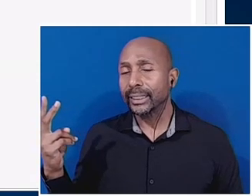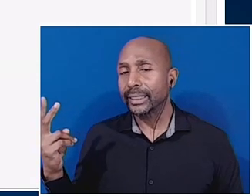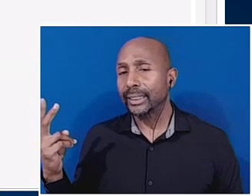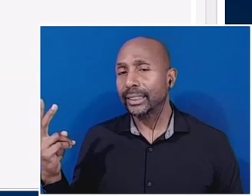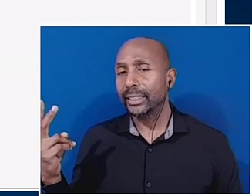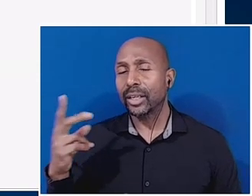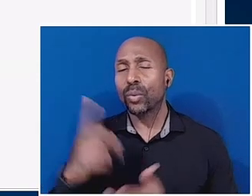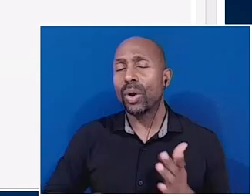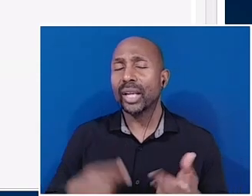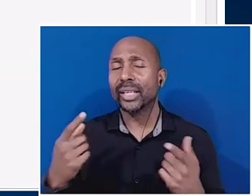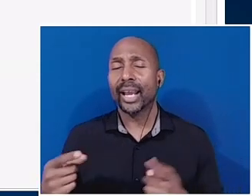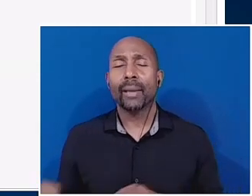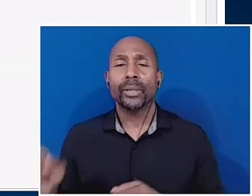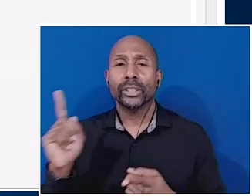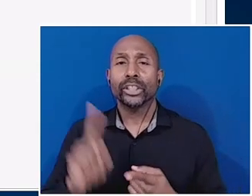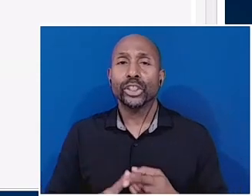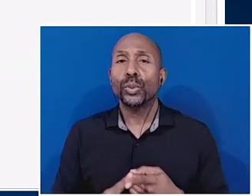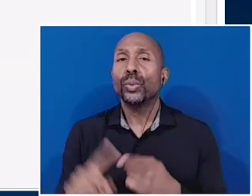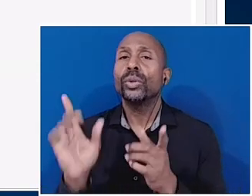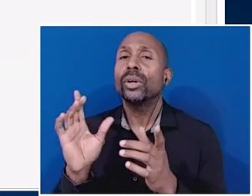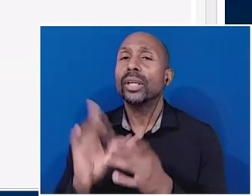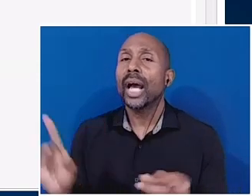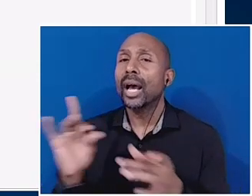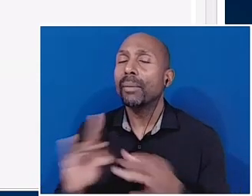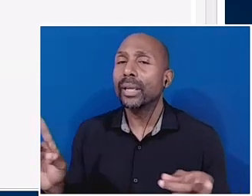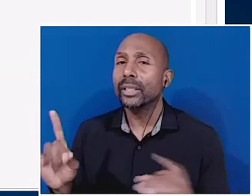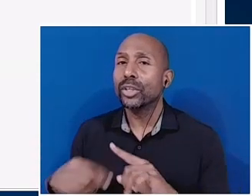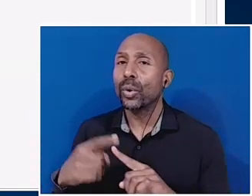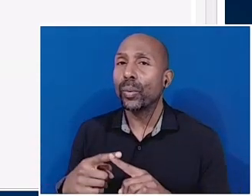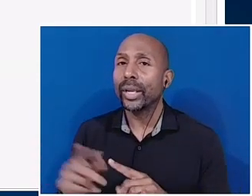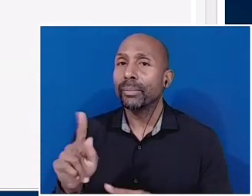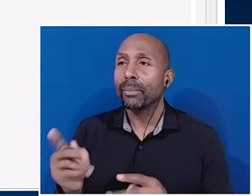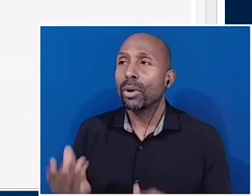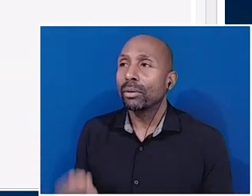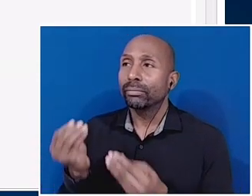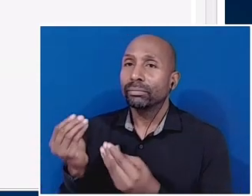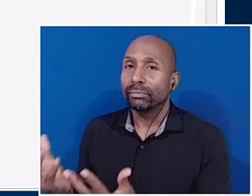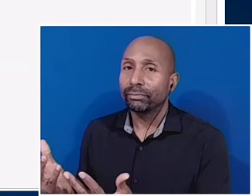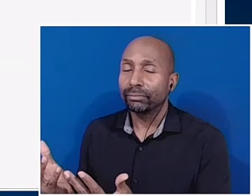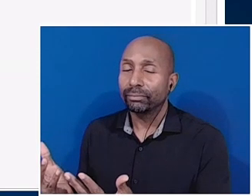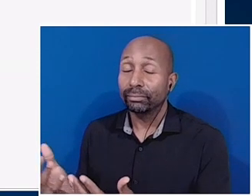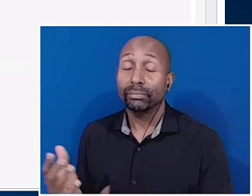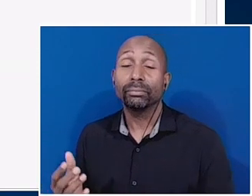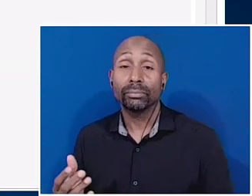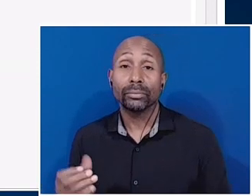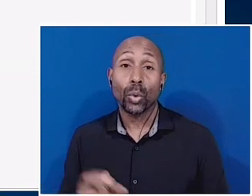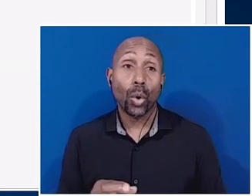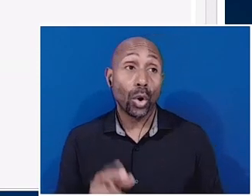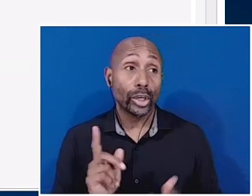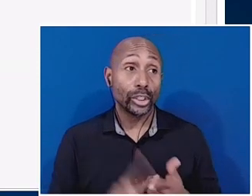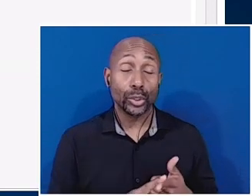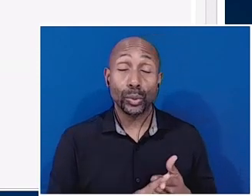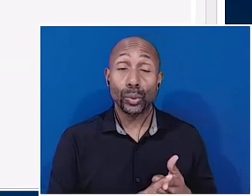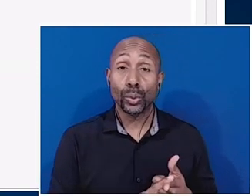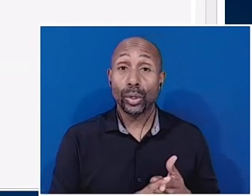to the comments? You're submitting it to the entity receiving the comments, potentially the